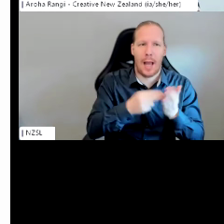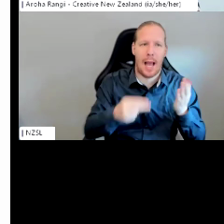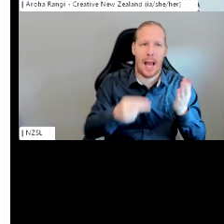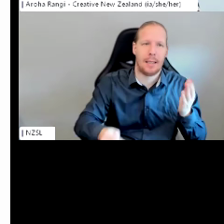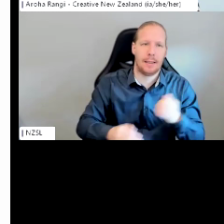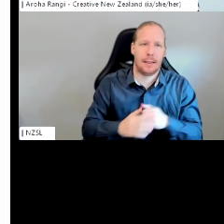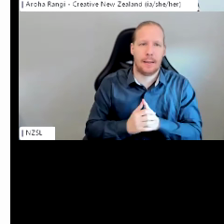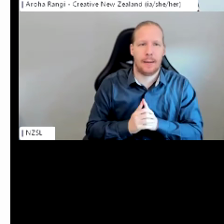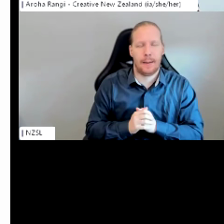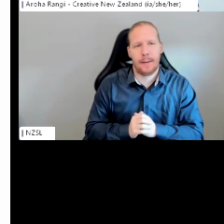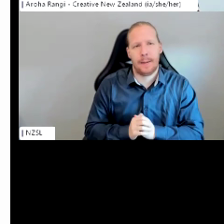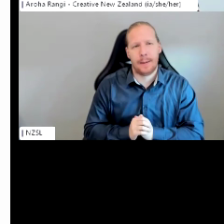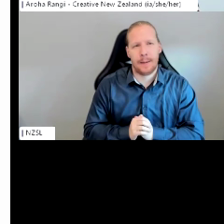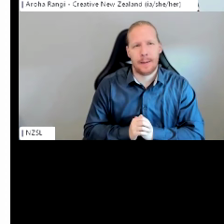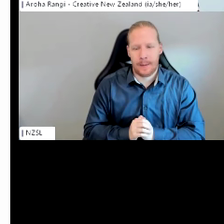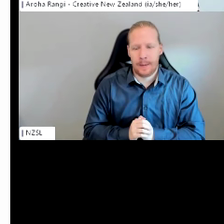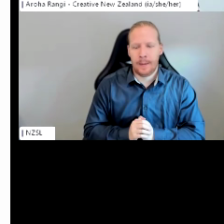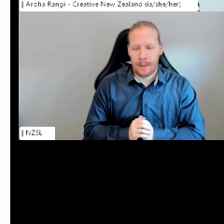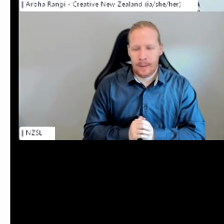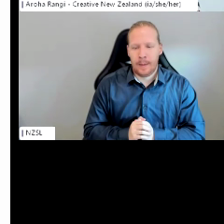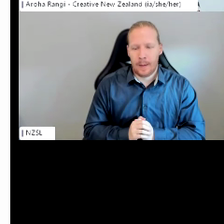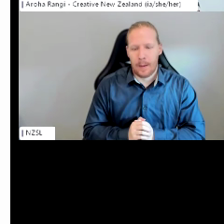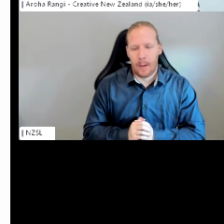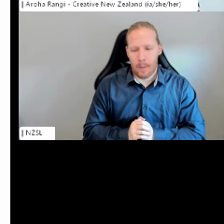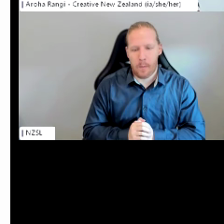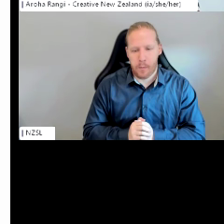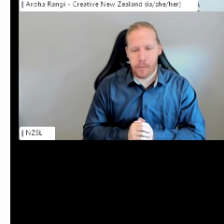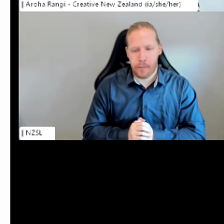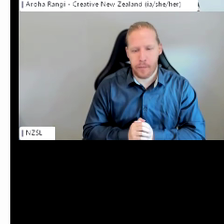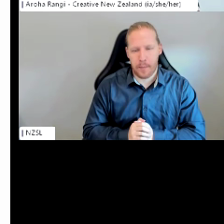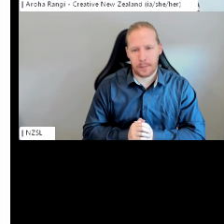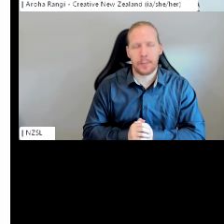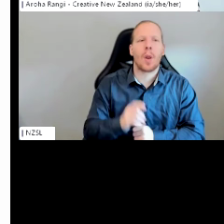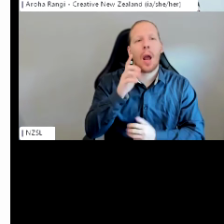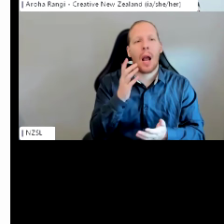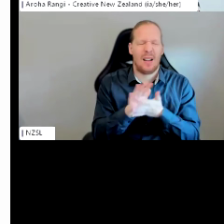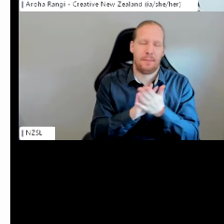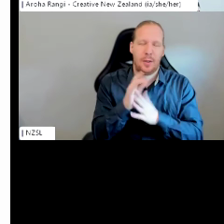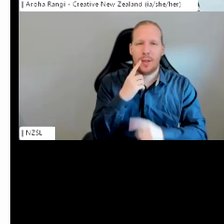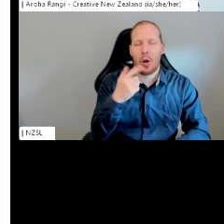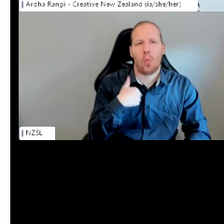rely on the fact that people are in a habit of coming. I think COVID has disrupted all of those